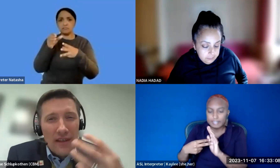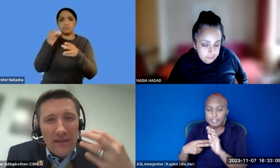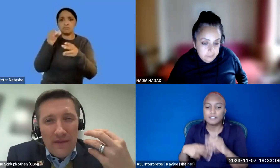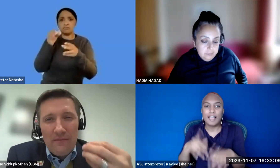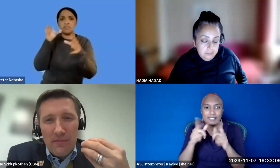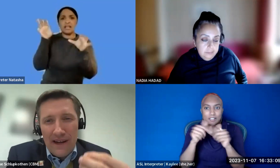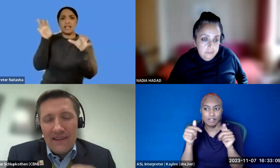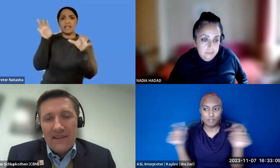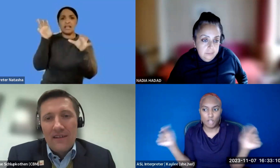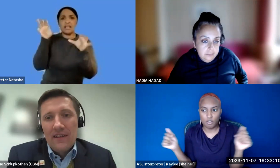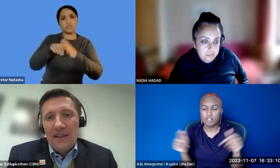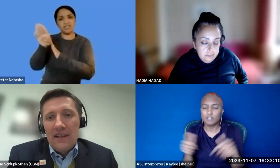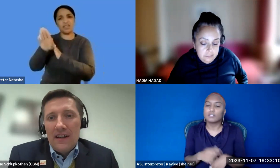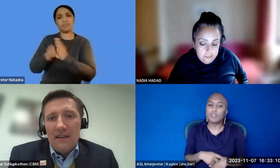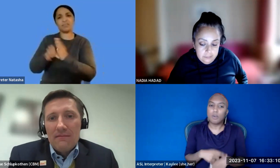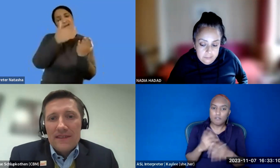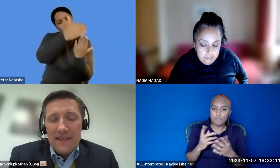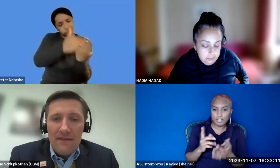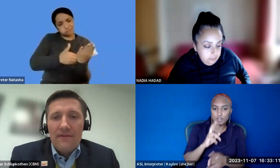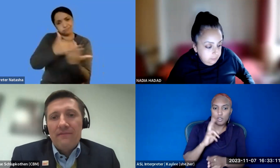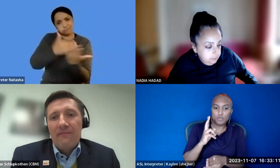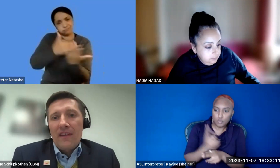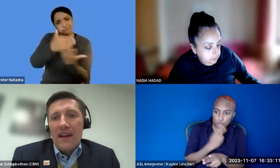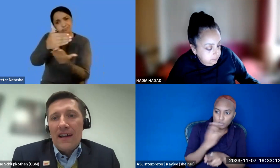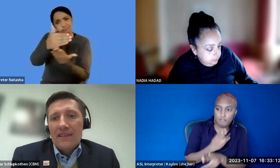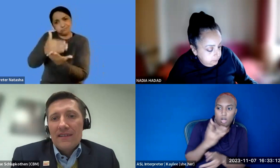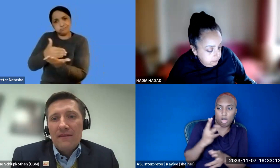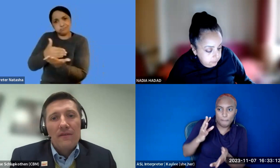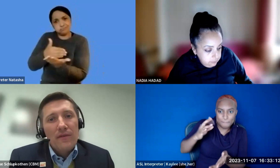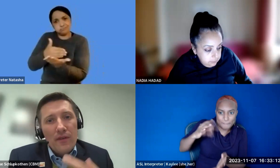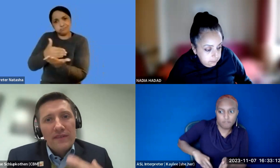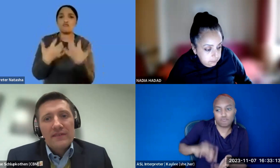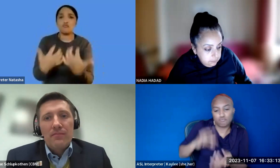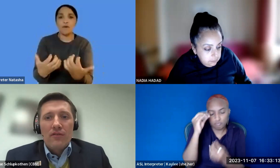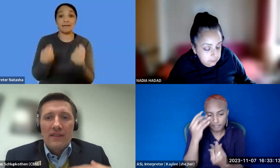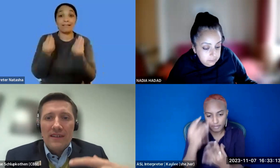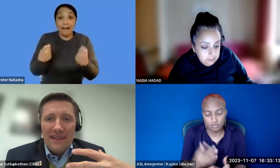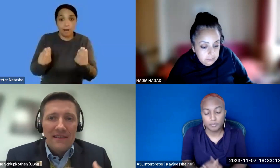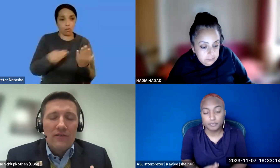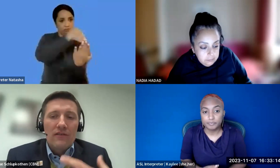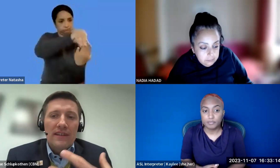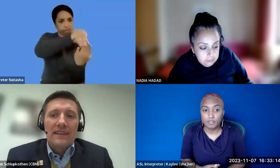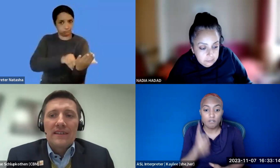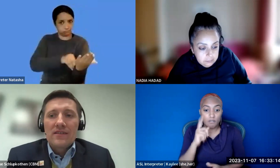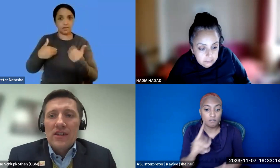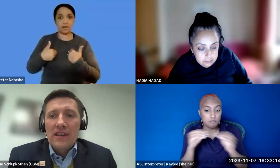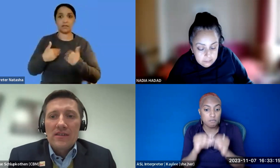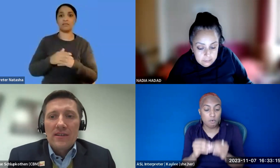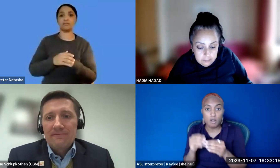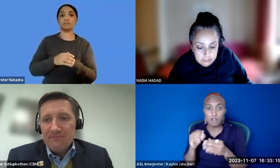So a lot of very practical stuff. For further support and hand holding and exchange,